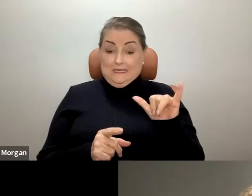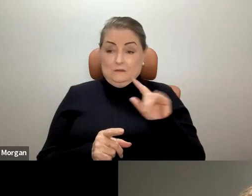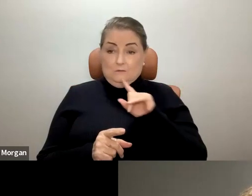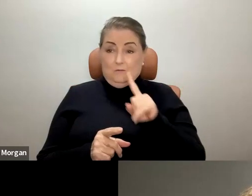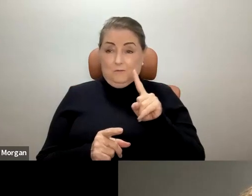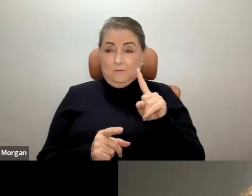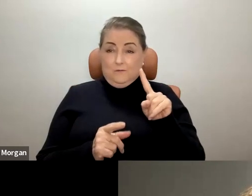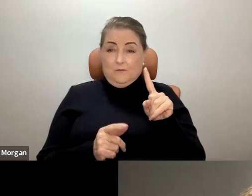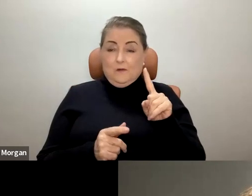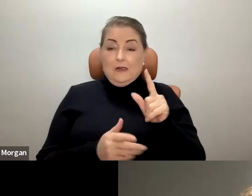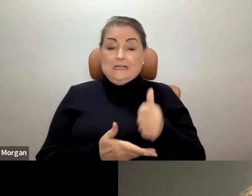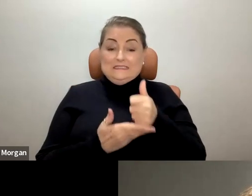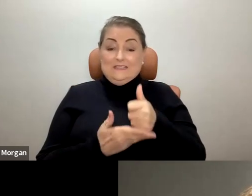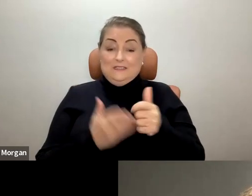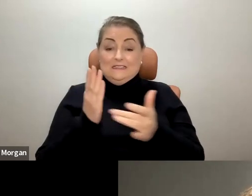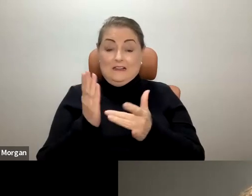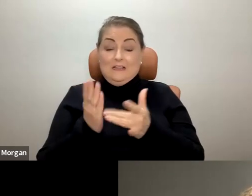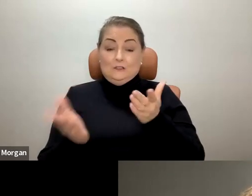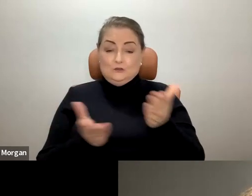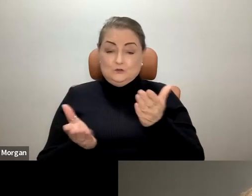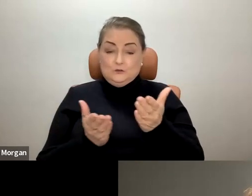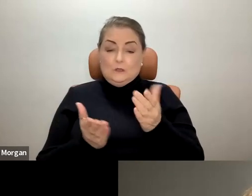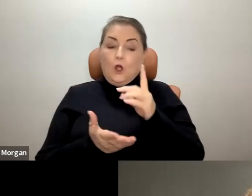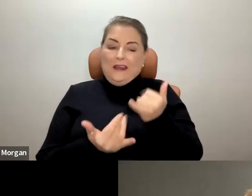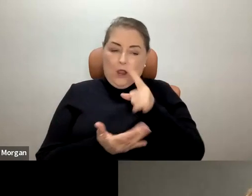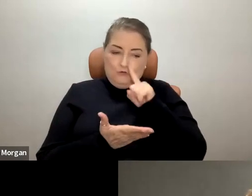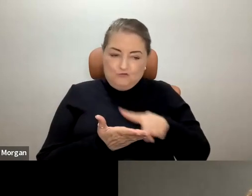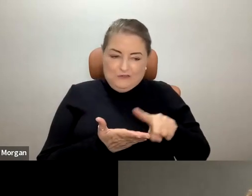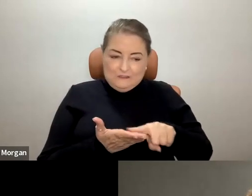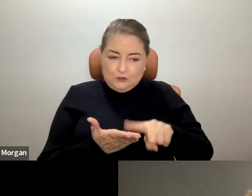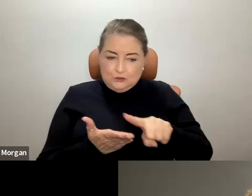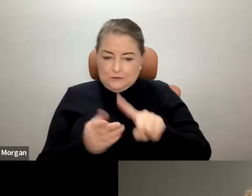assistive technology services are researching various ones,